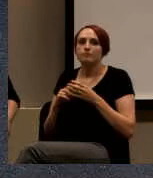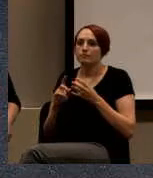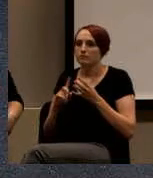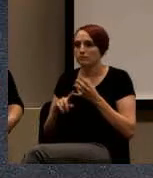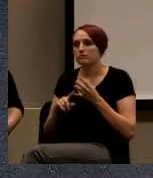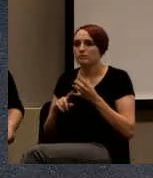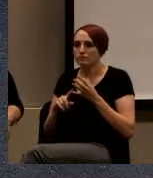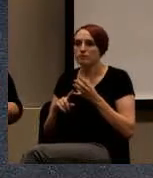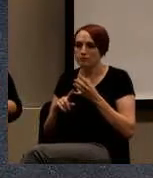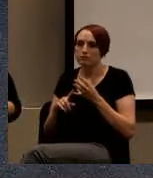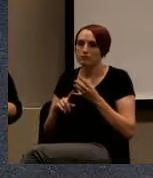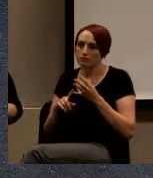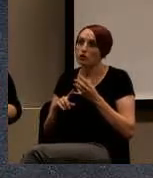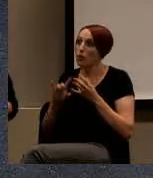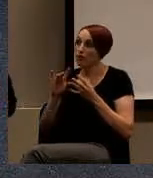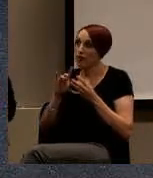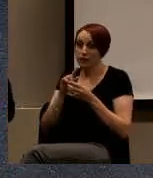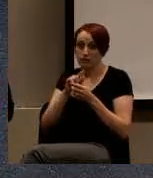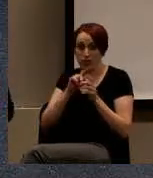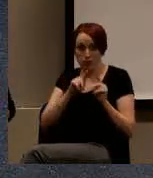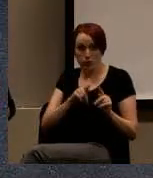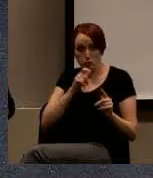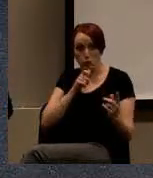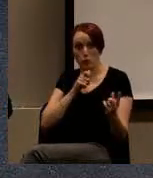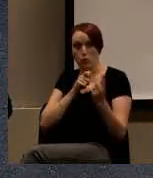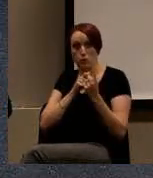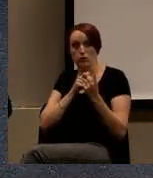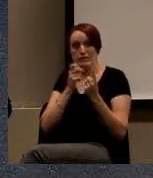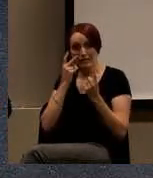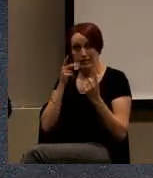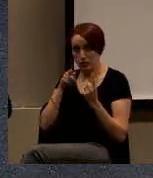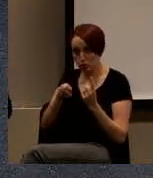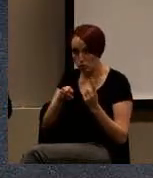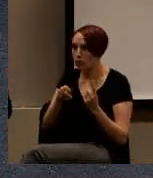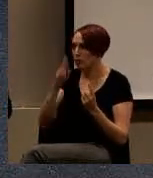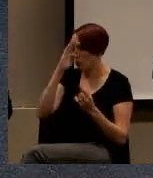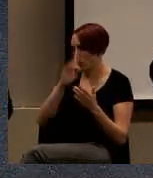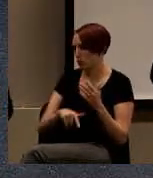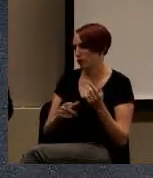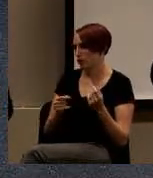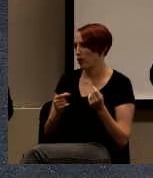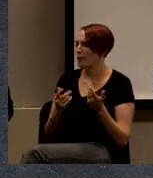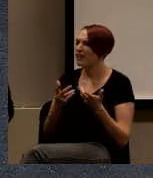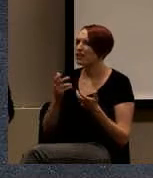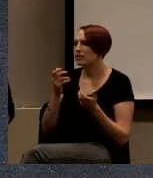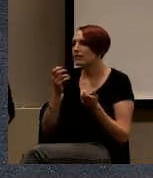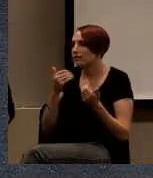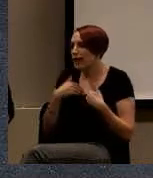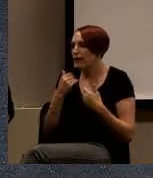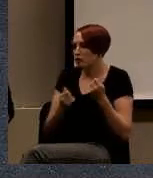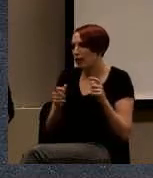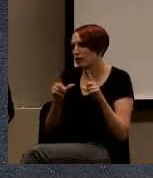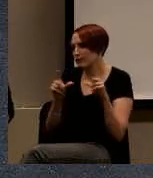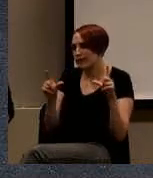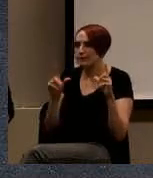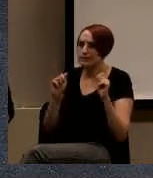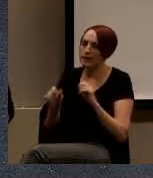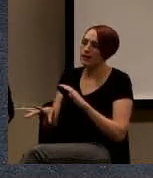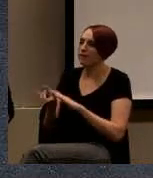on you, so that way they know. I mean, sure they have your driver's license and they could run information. They could find your address and things like